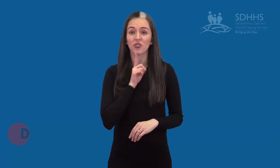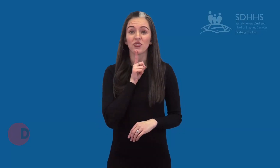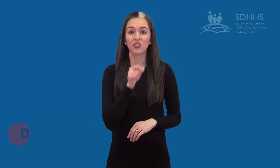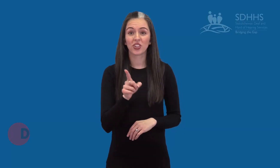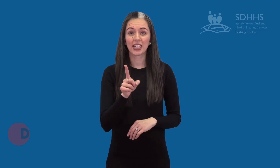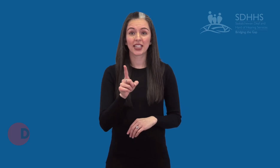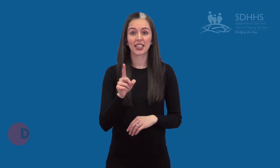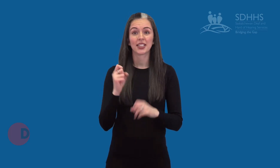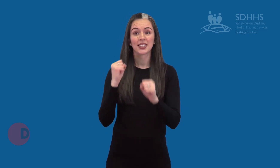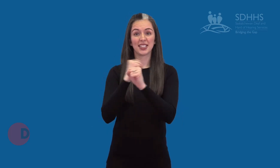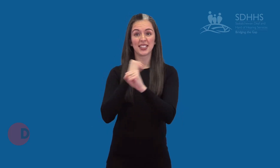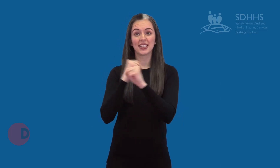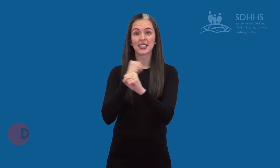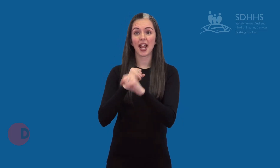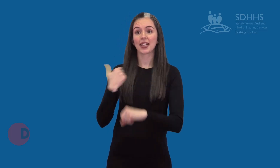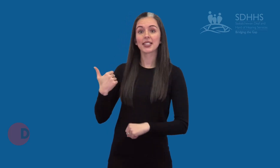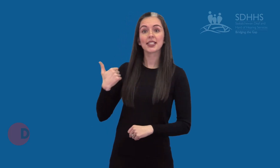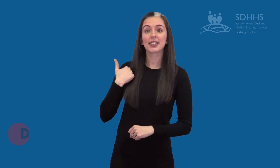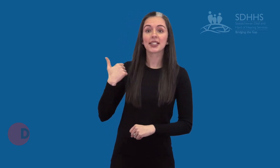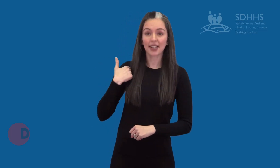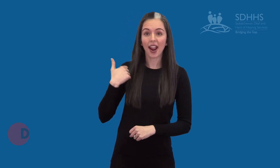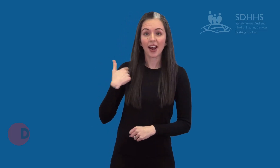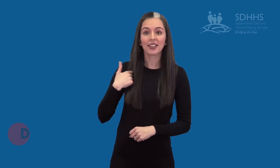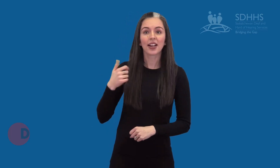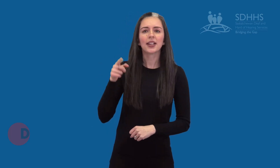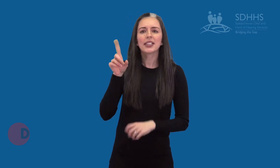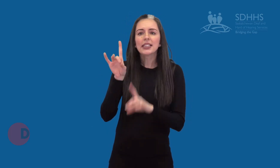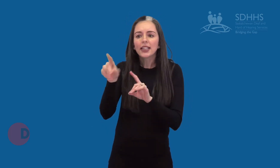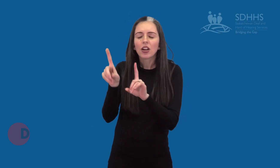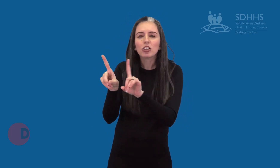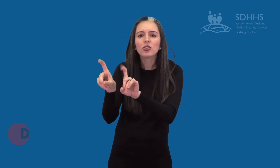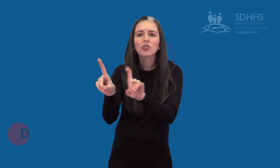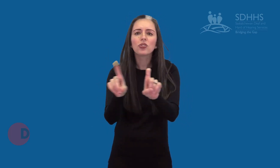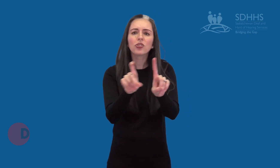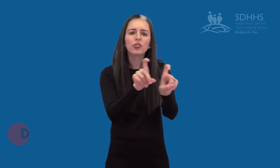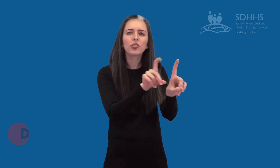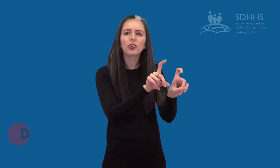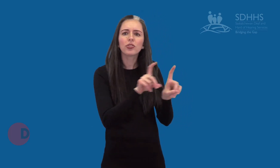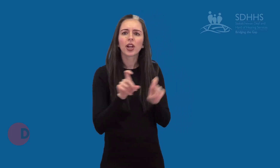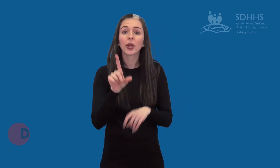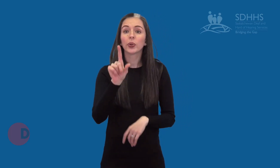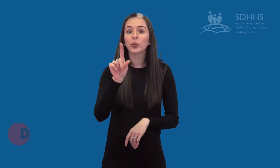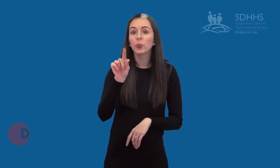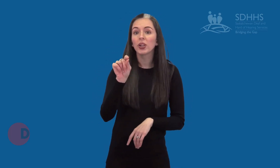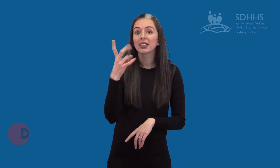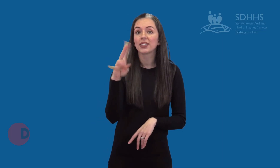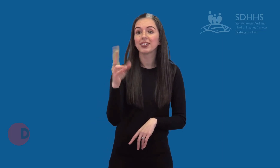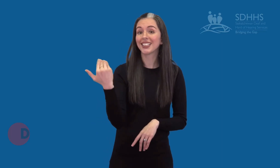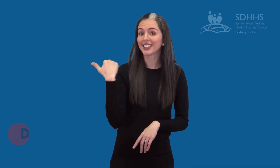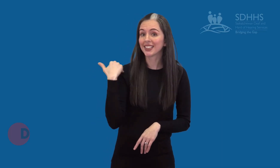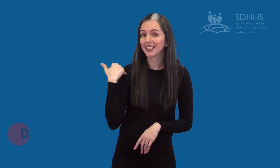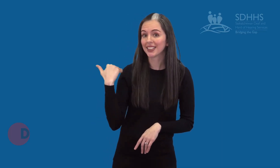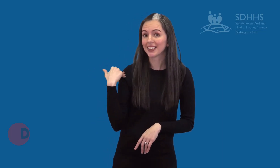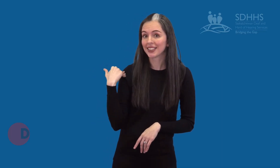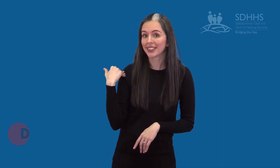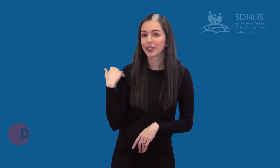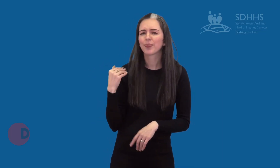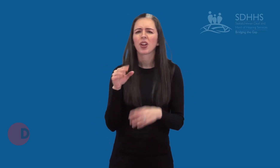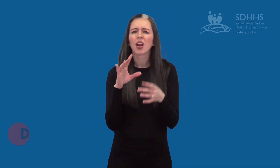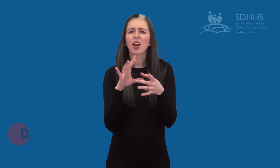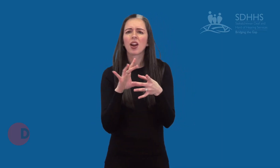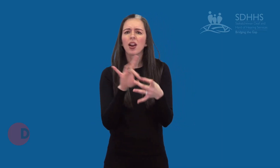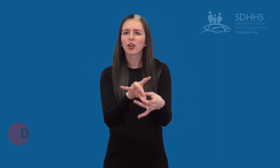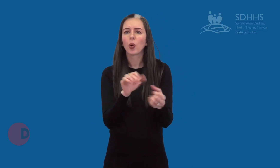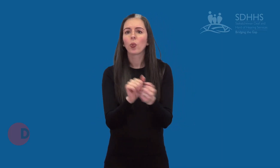Statistics Canada did a survey in 2017 related to disability and